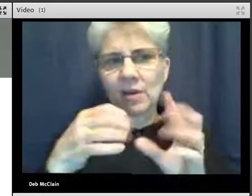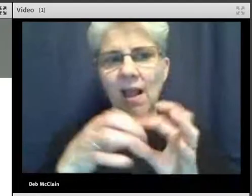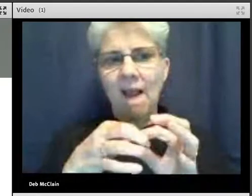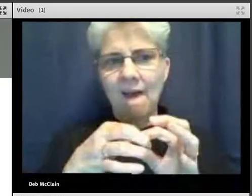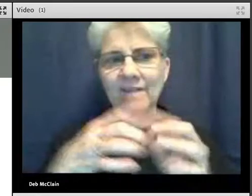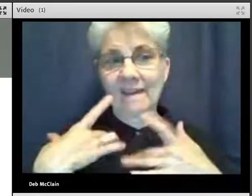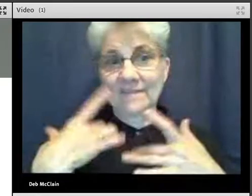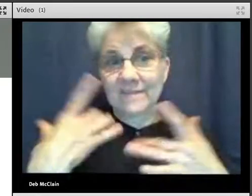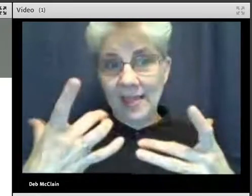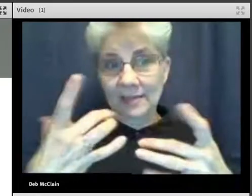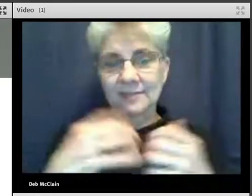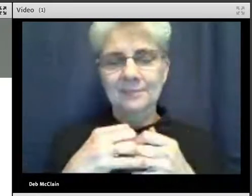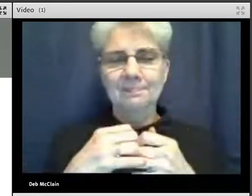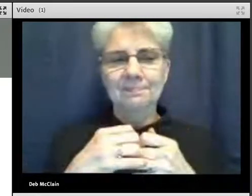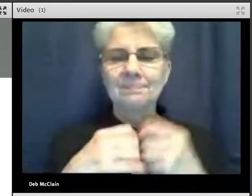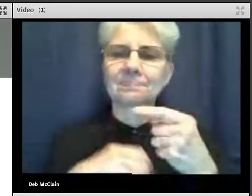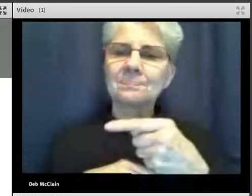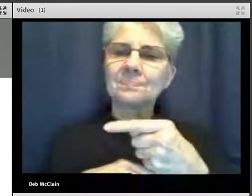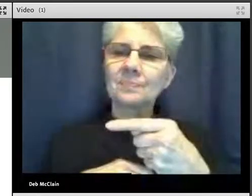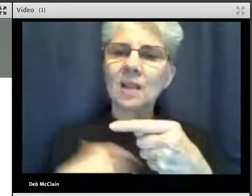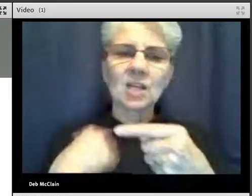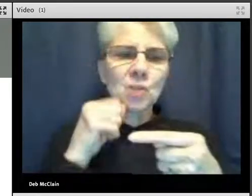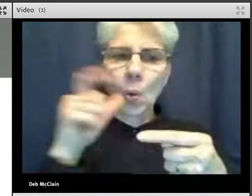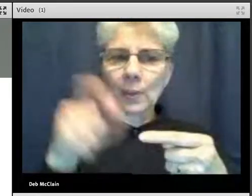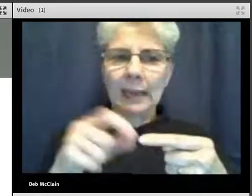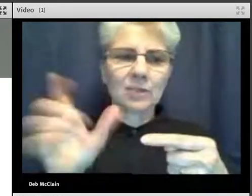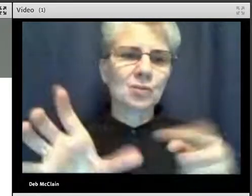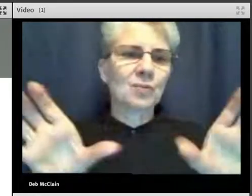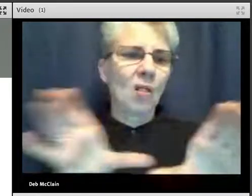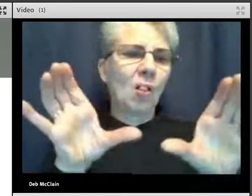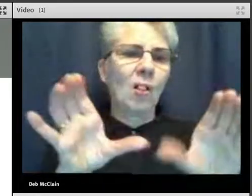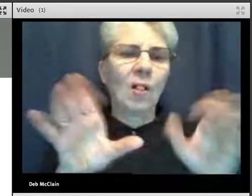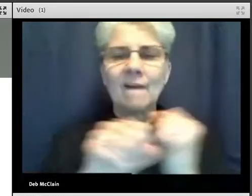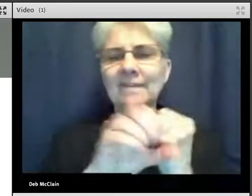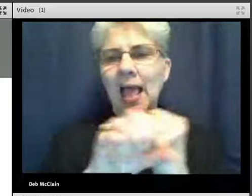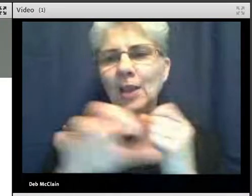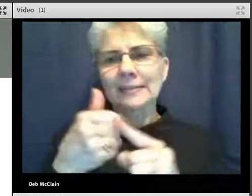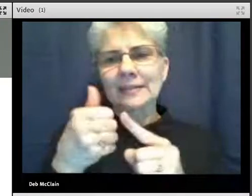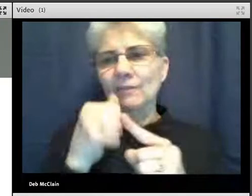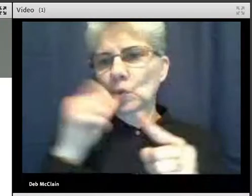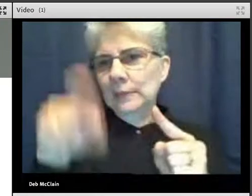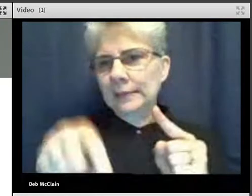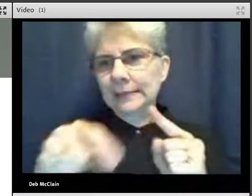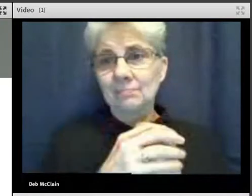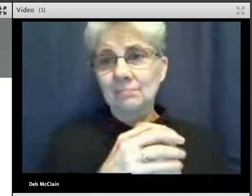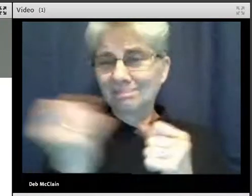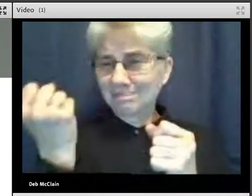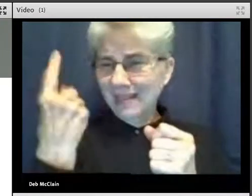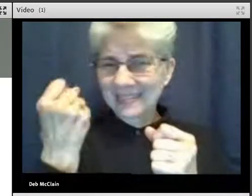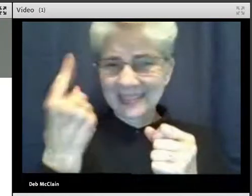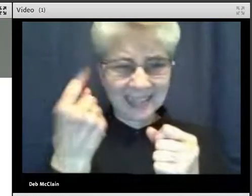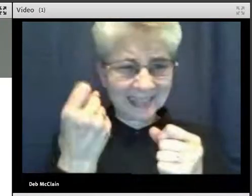in the description of the event, in the event description. We do not need to post the flyer itself.